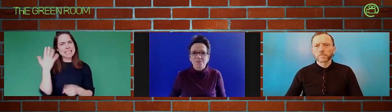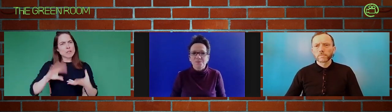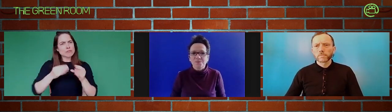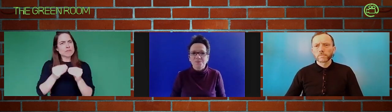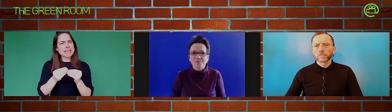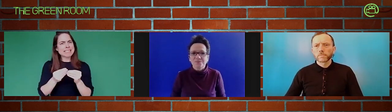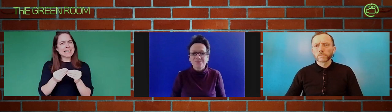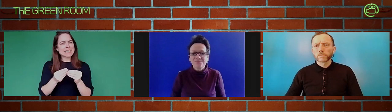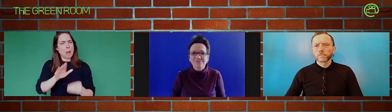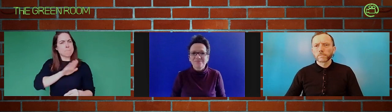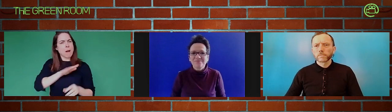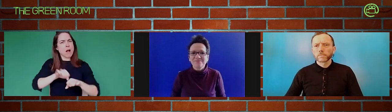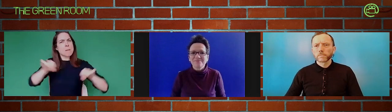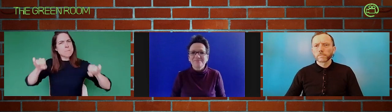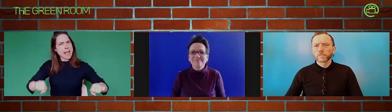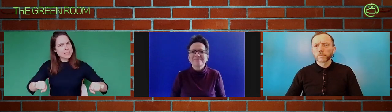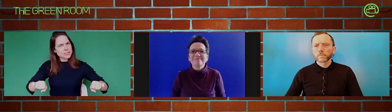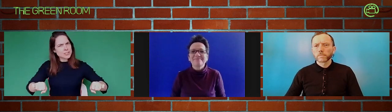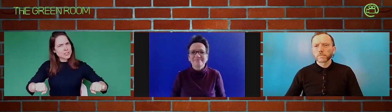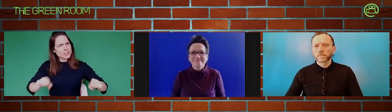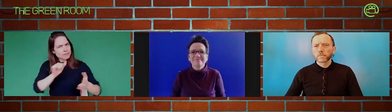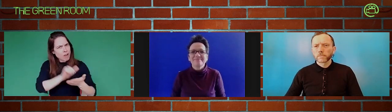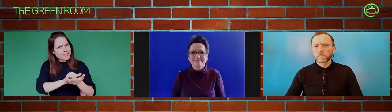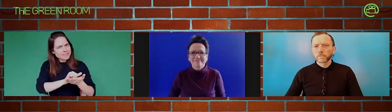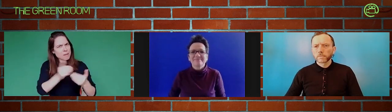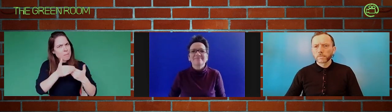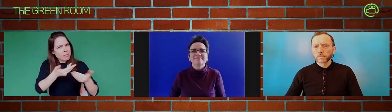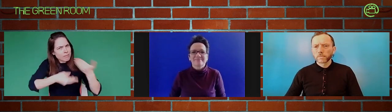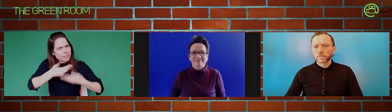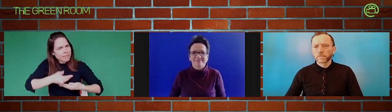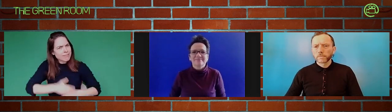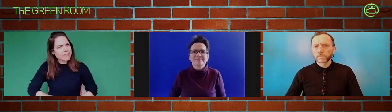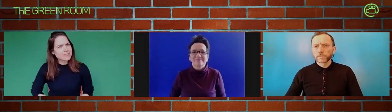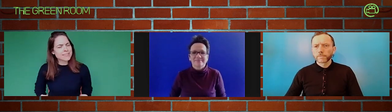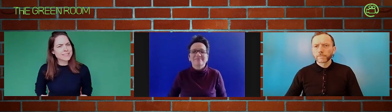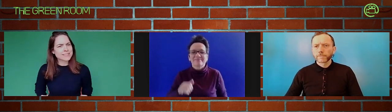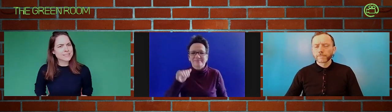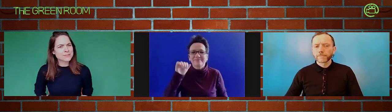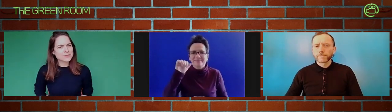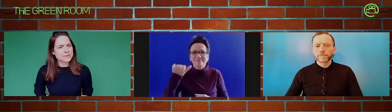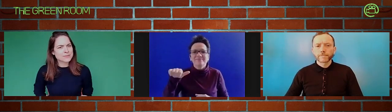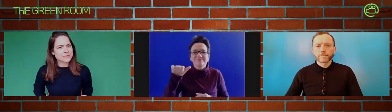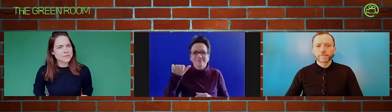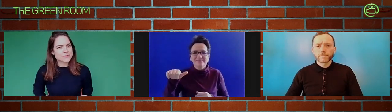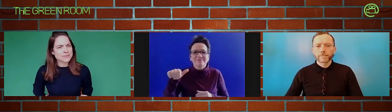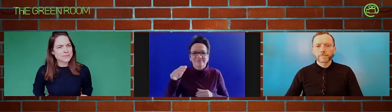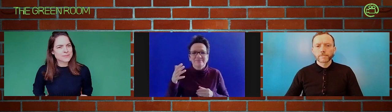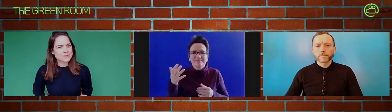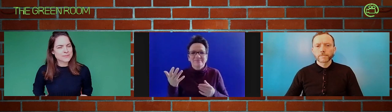Yeah that's right. Well remembered. So I wasn't necessarily a creative on it. I